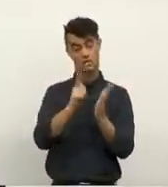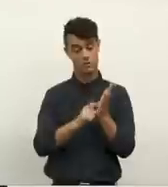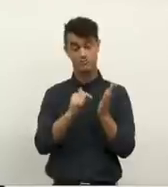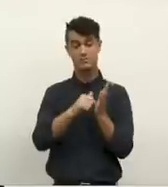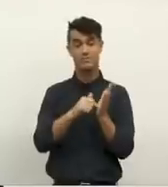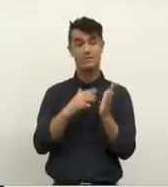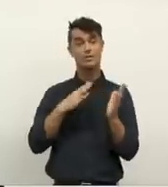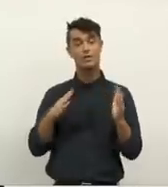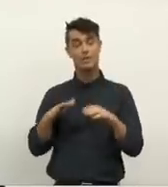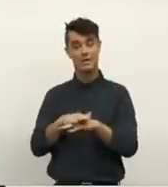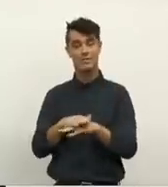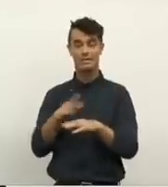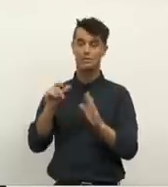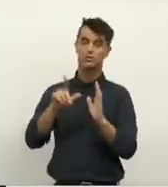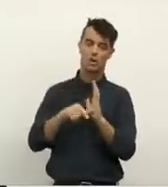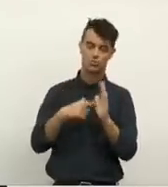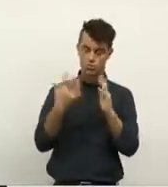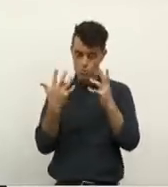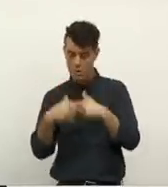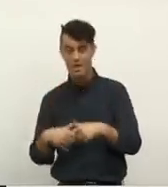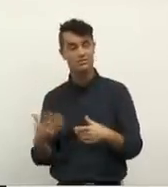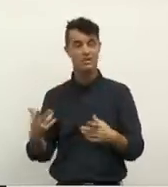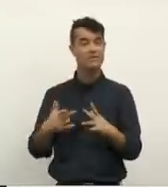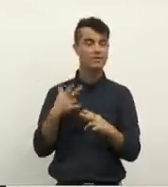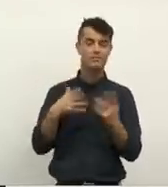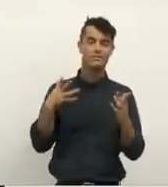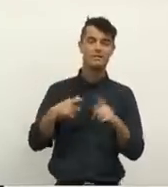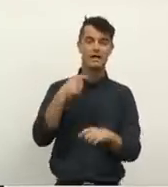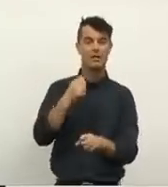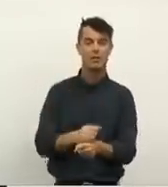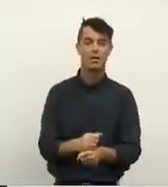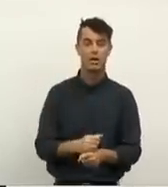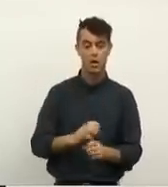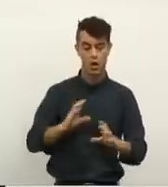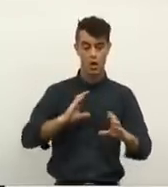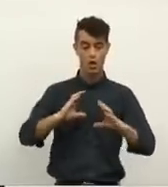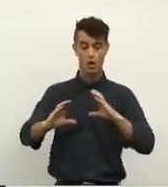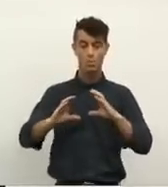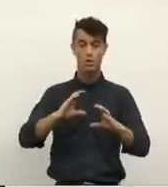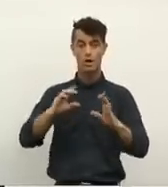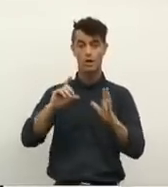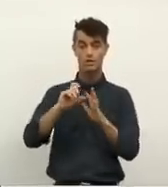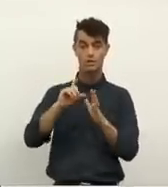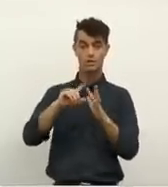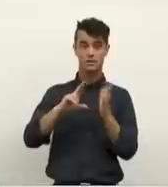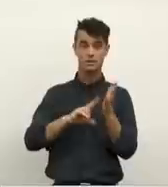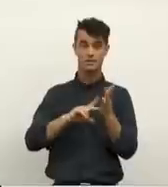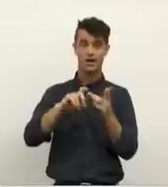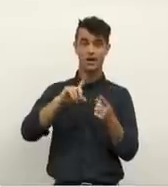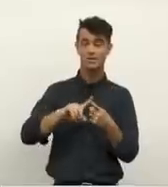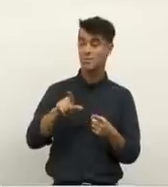So there are examples where if a communication device is a core device that a participant needs to communicate